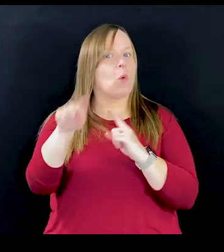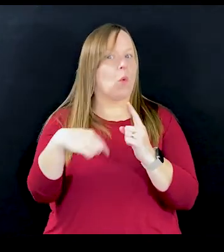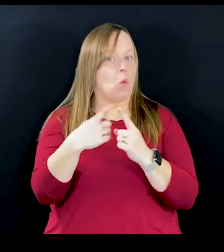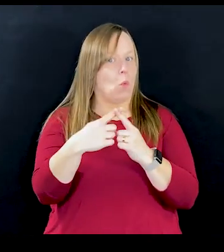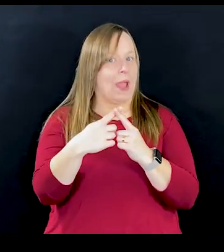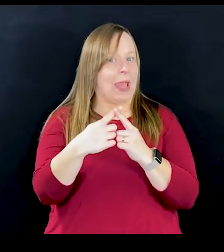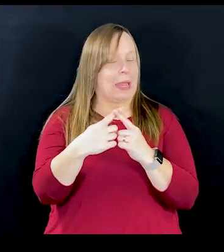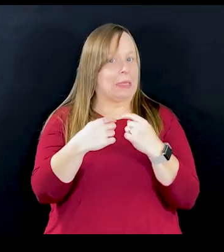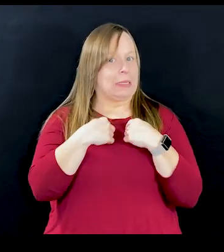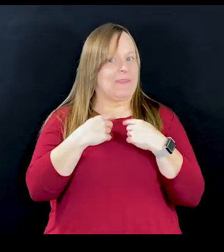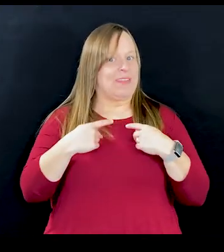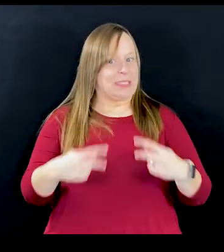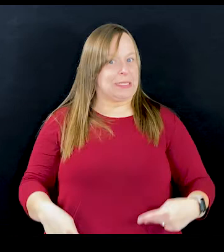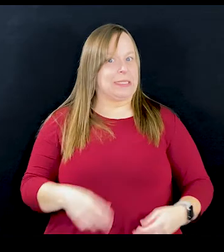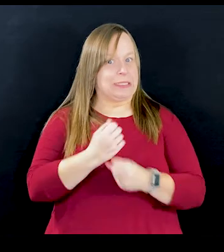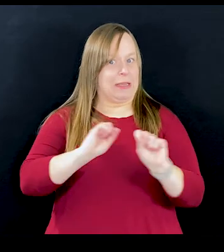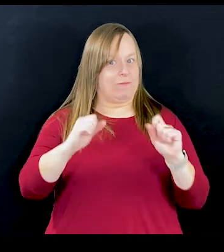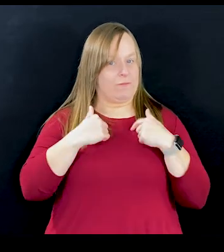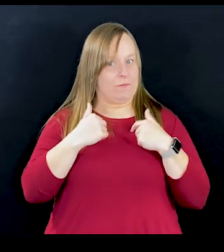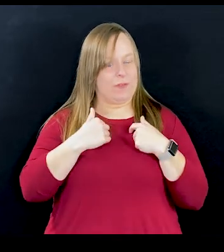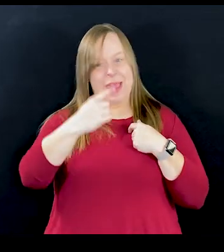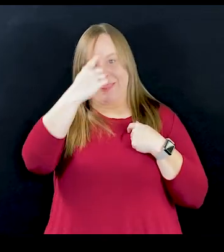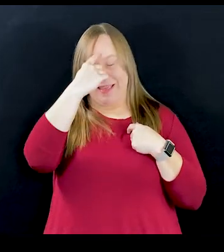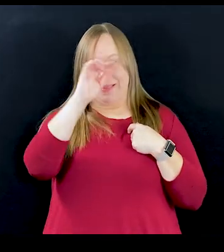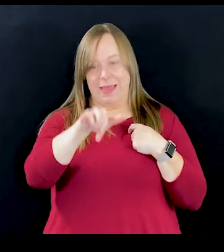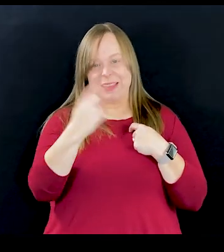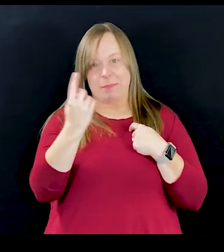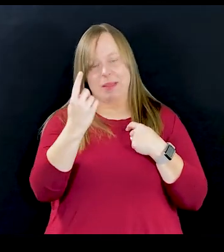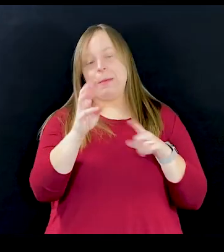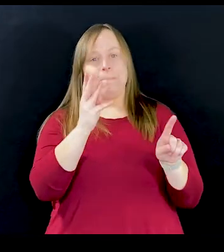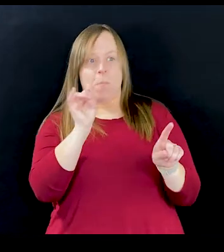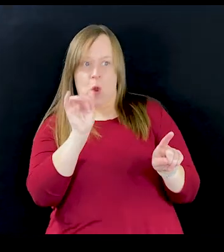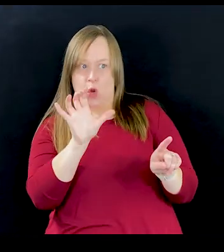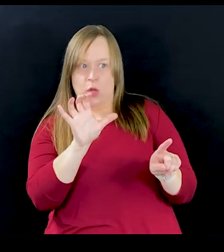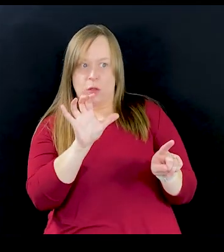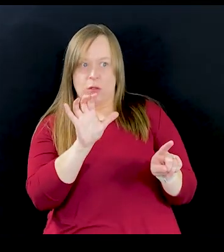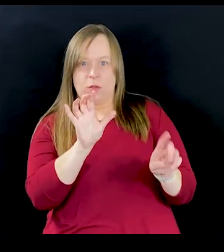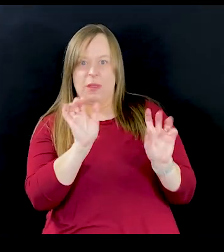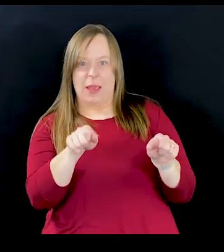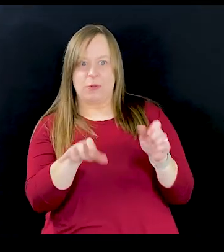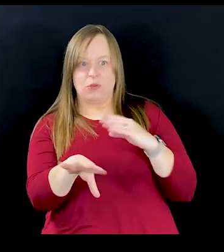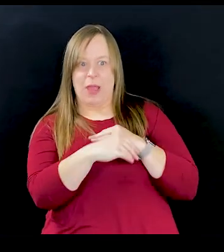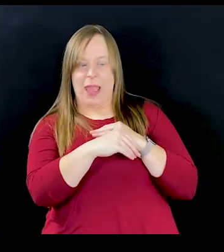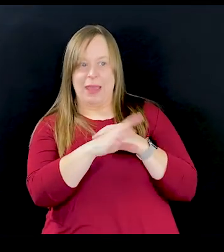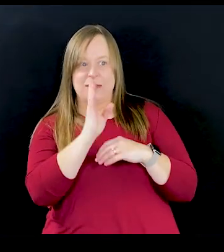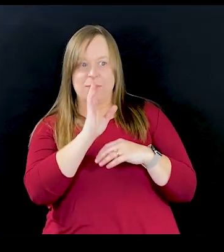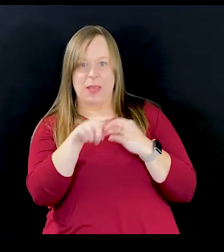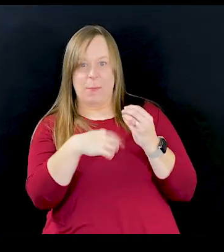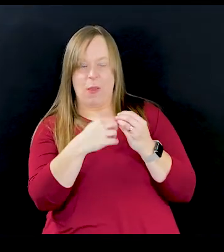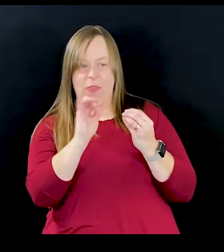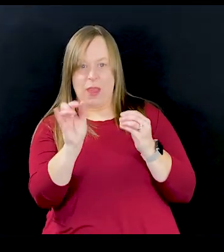when you're physically safe. And I think that that may be something that Marc may be able to speak to as well